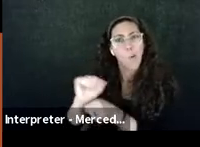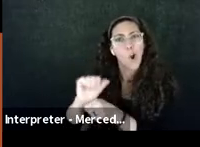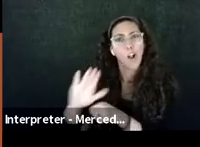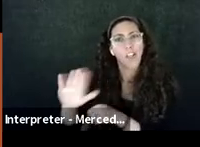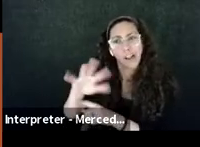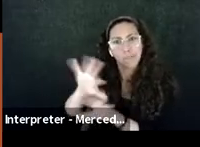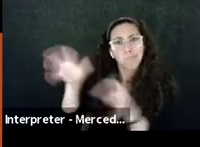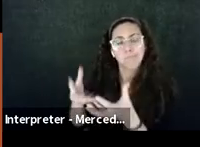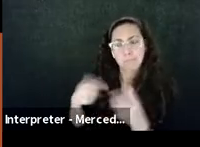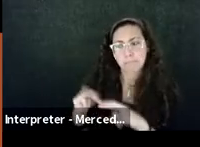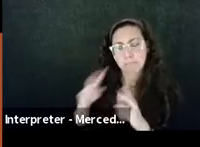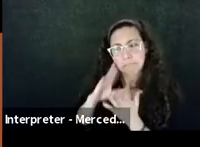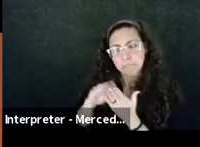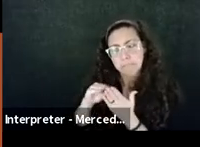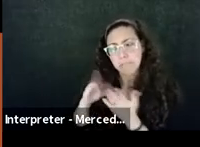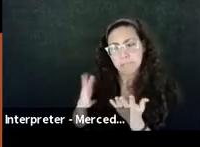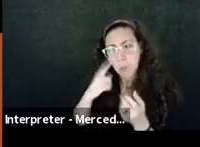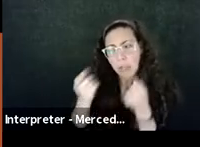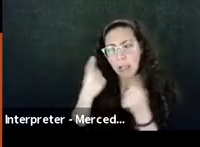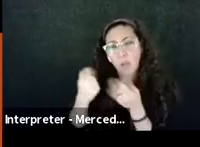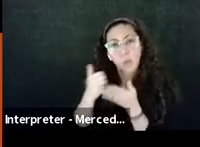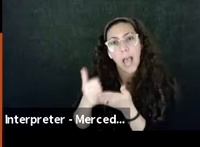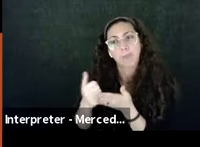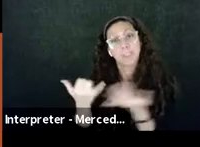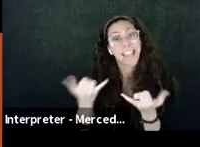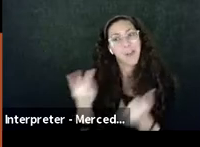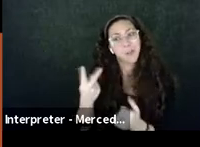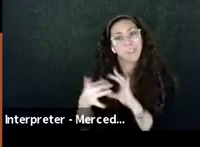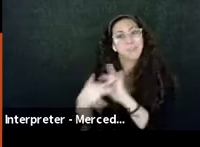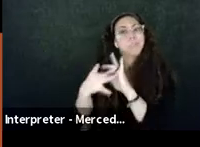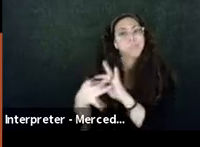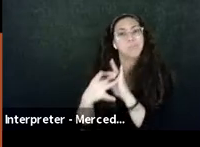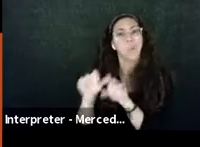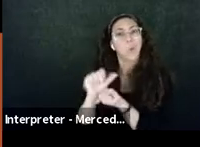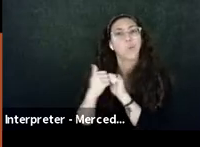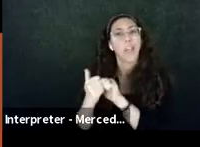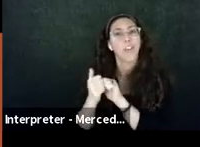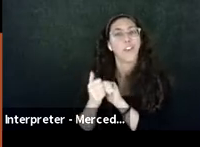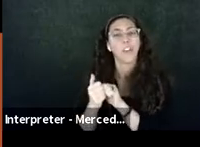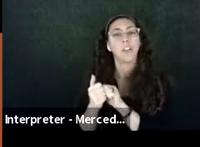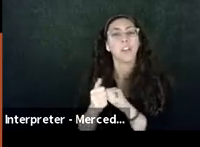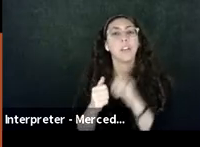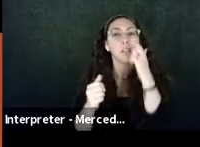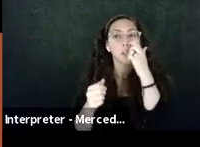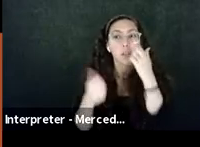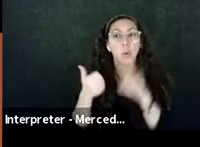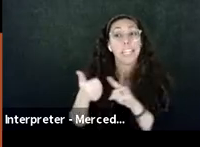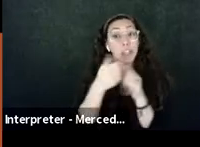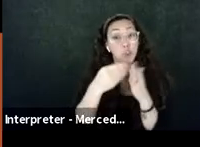Natalie Chavez: What we're going to have eventually for every student is that every student will have a certain amount of funds that they're eligible for for subsidy.